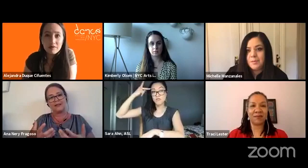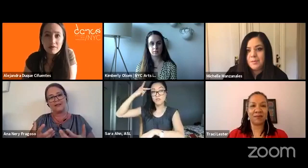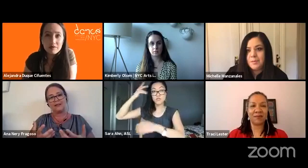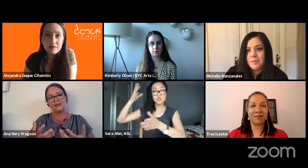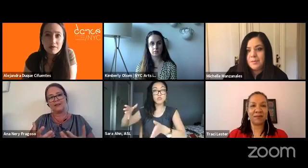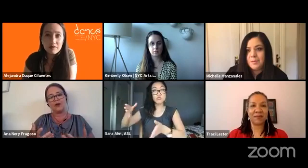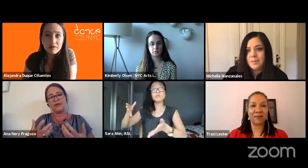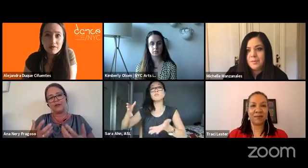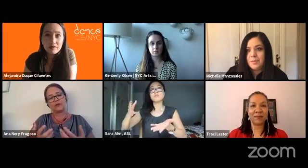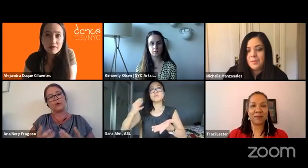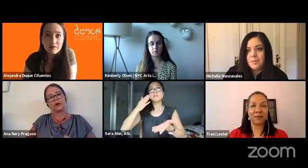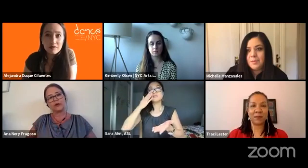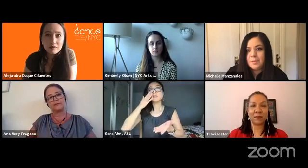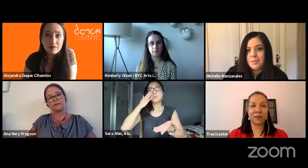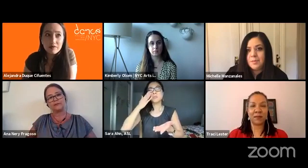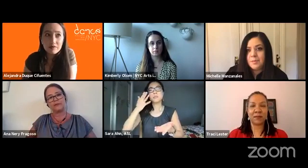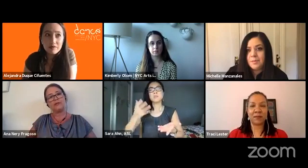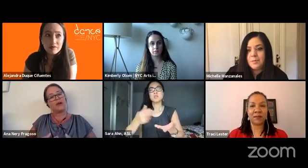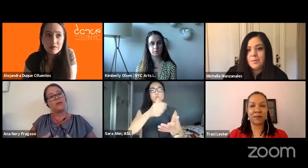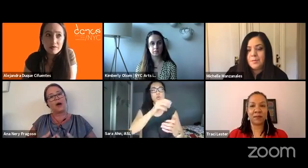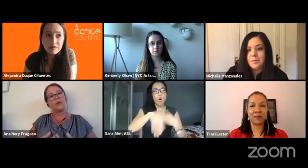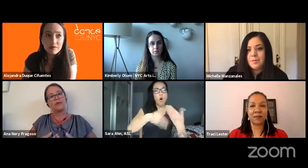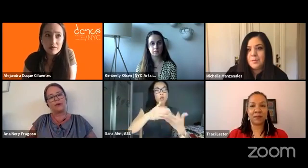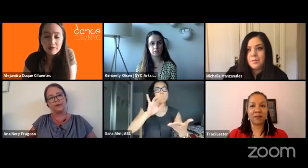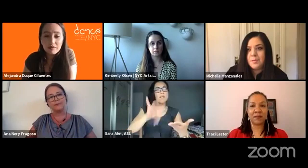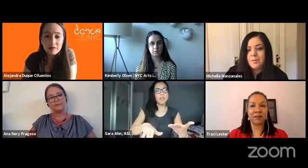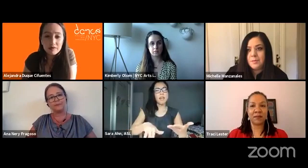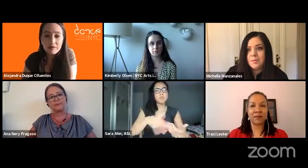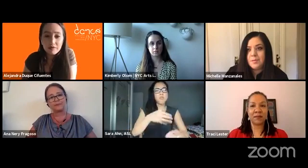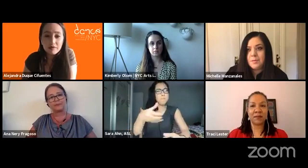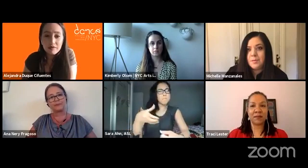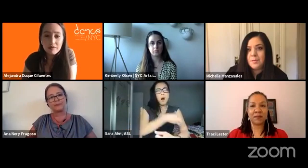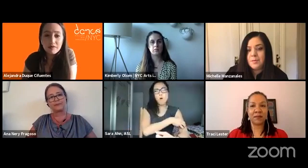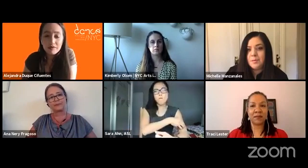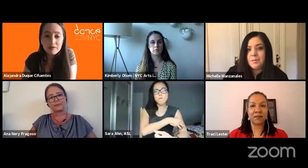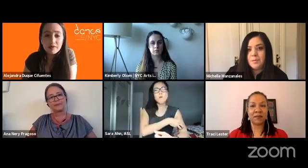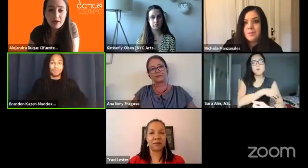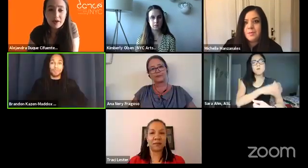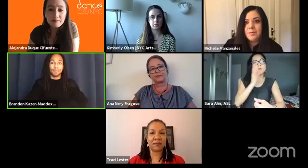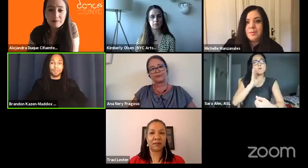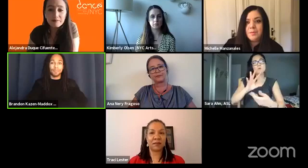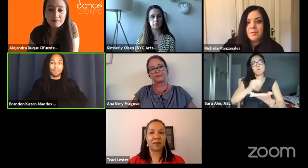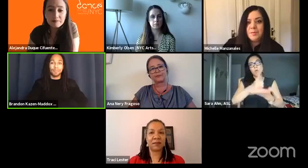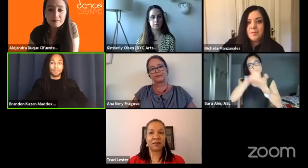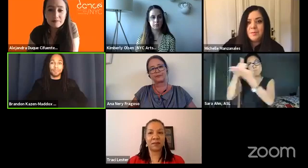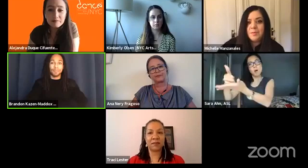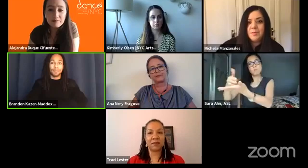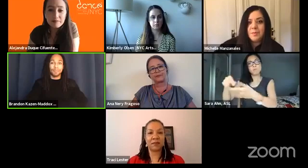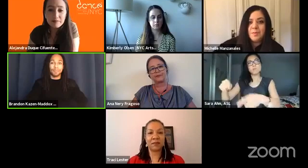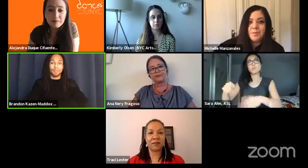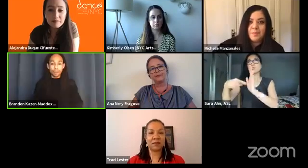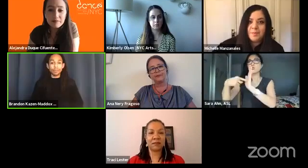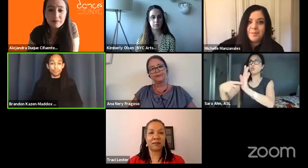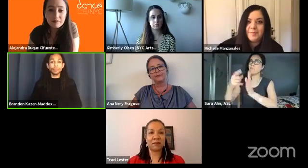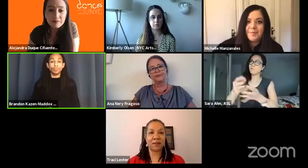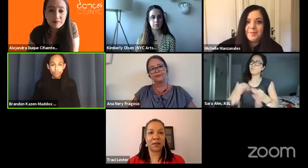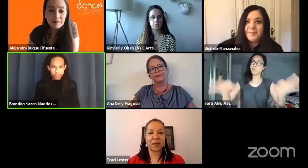We are essential to our children, our young dancers. Make sure you get consent forms from